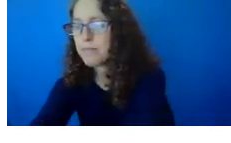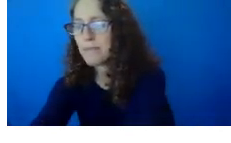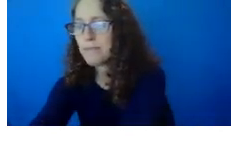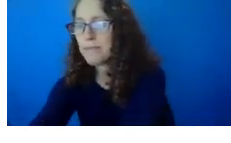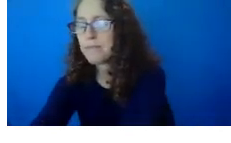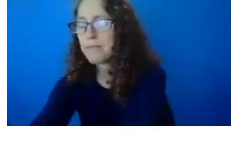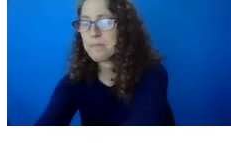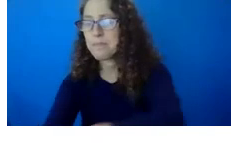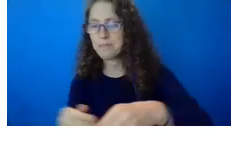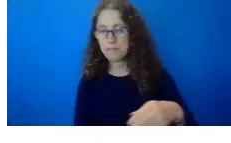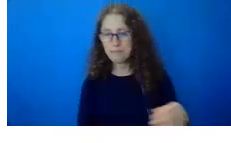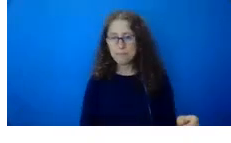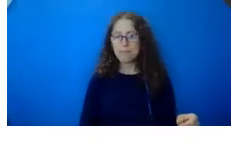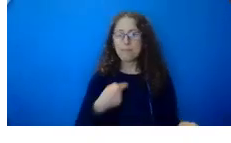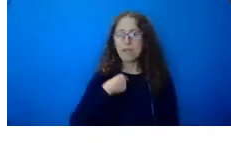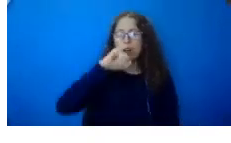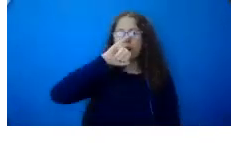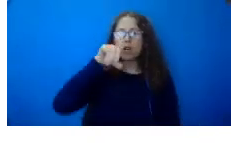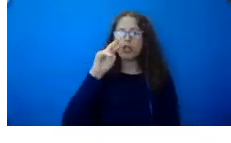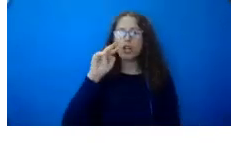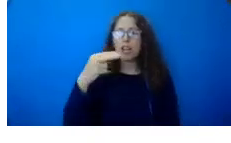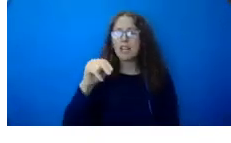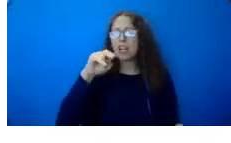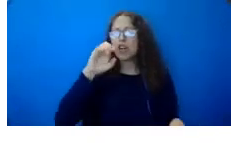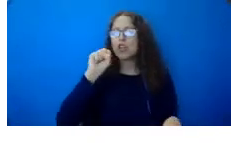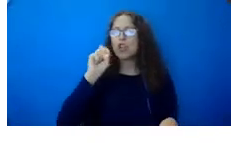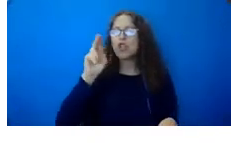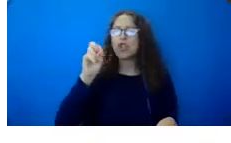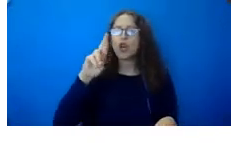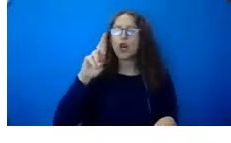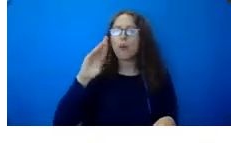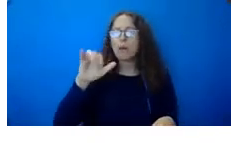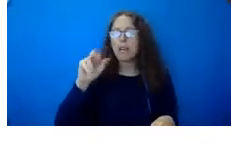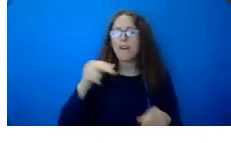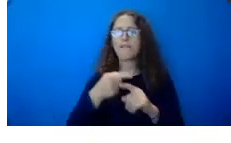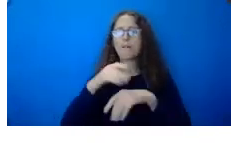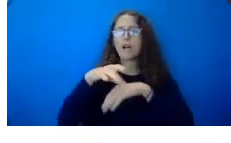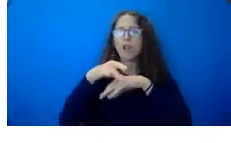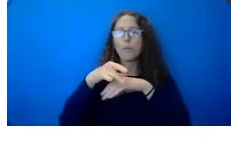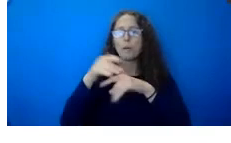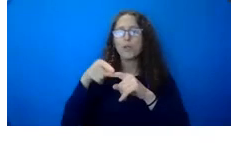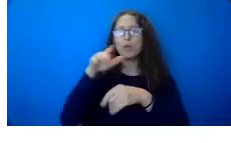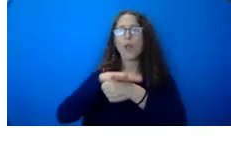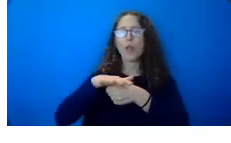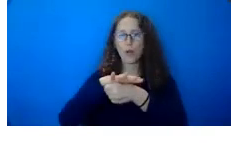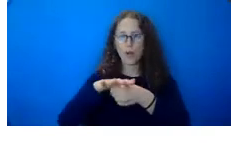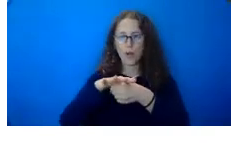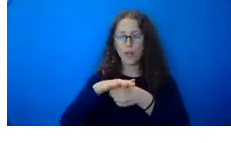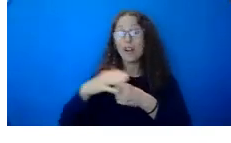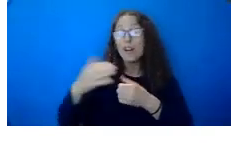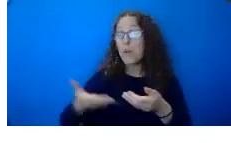THAT. » G2 L MEETING HOST